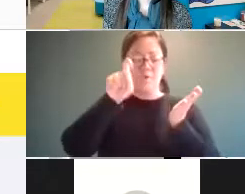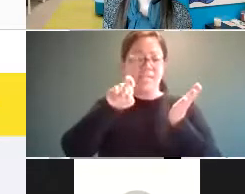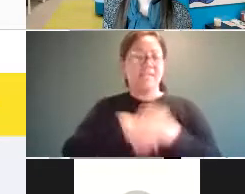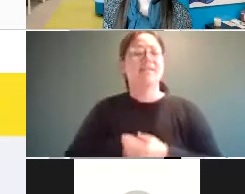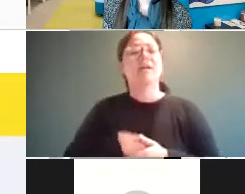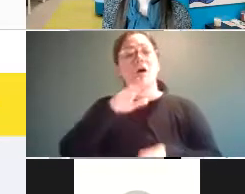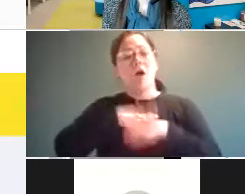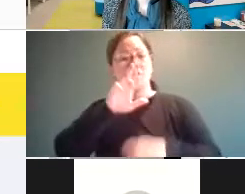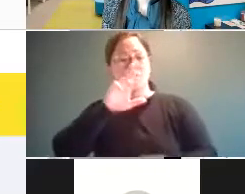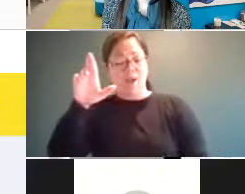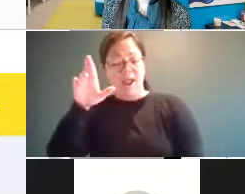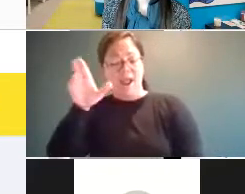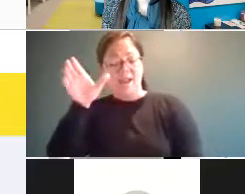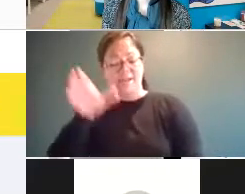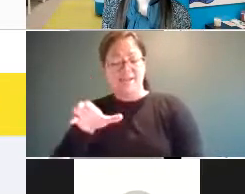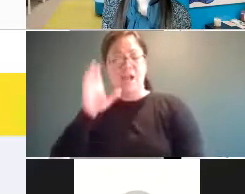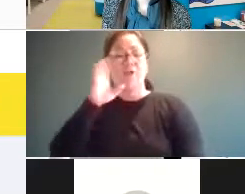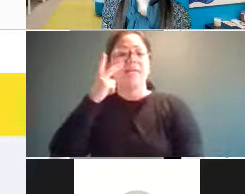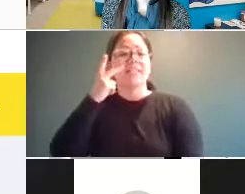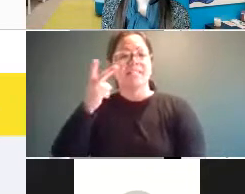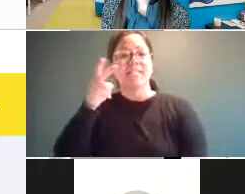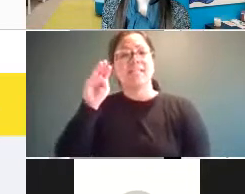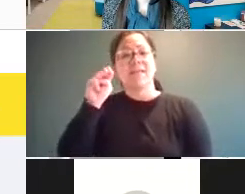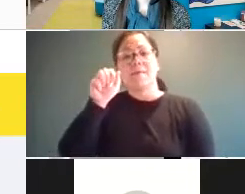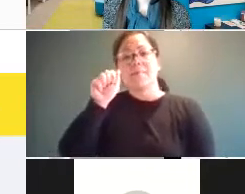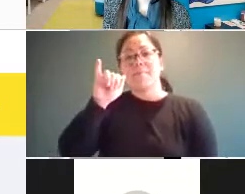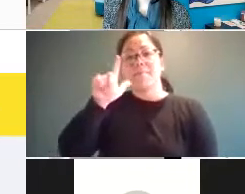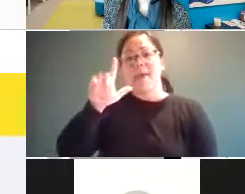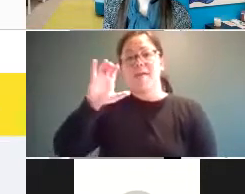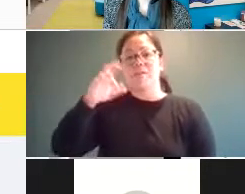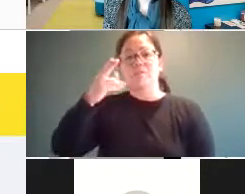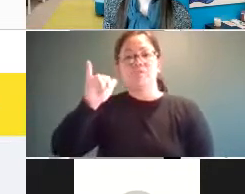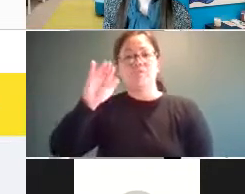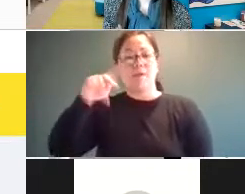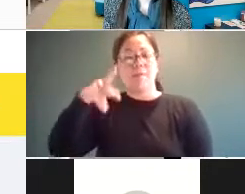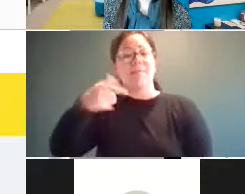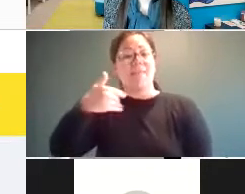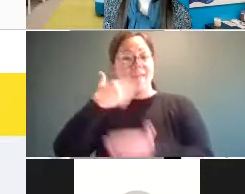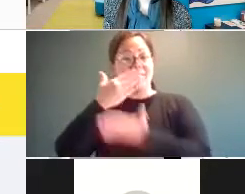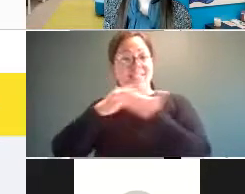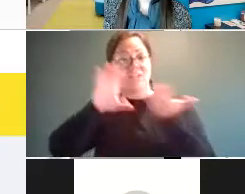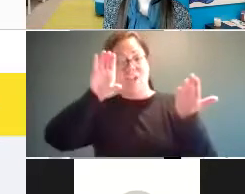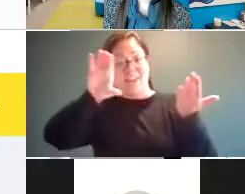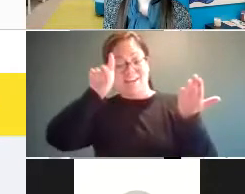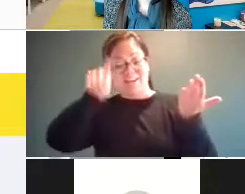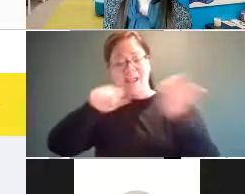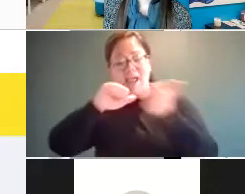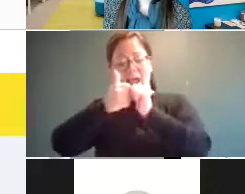you'll see the MailChimp content style guide. And they have a section specifically about how to write for translation.